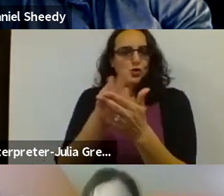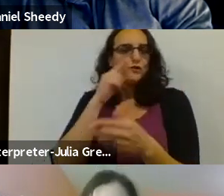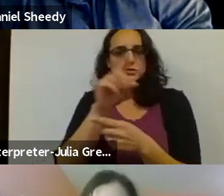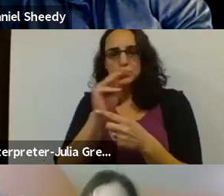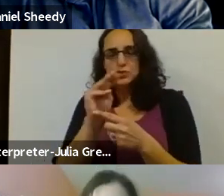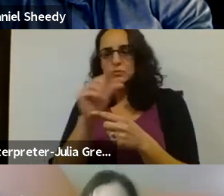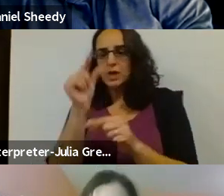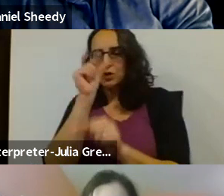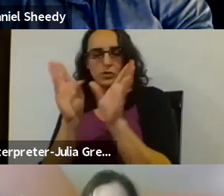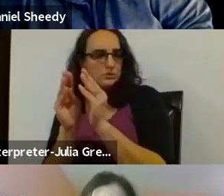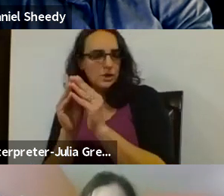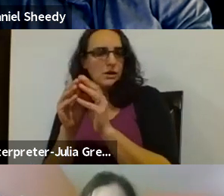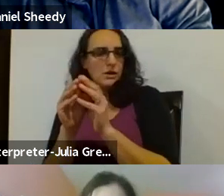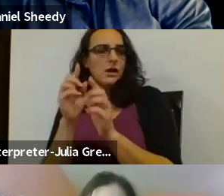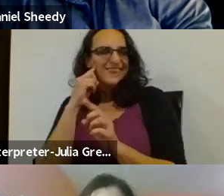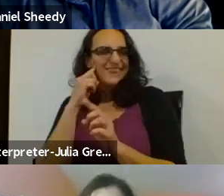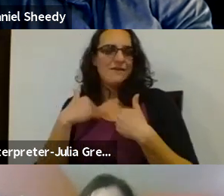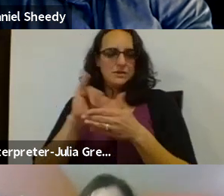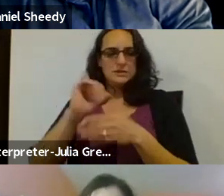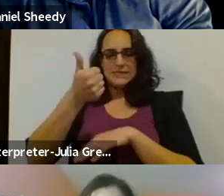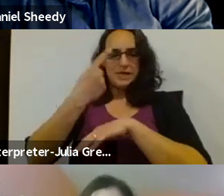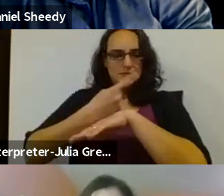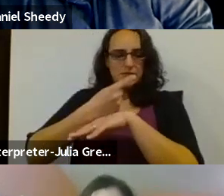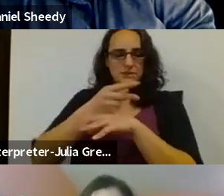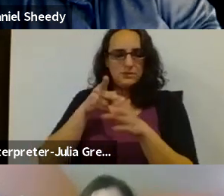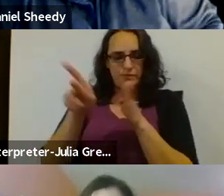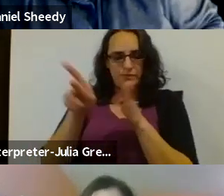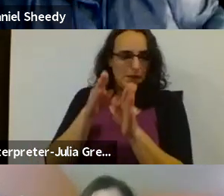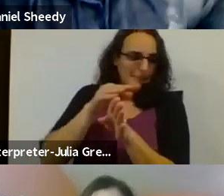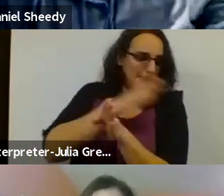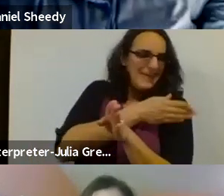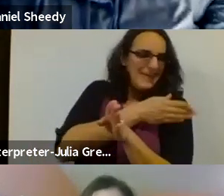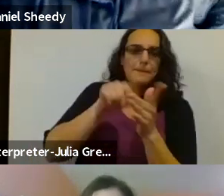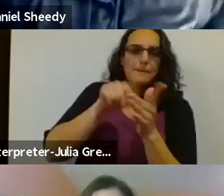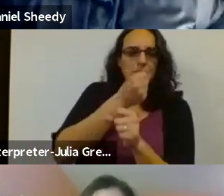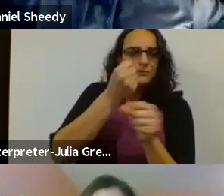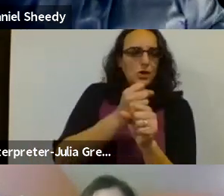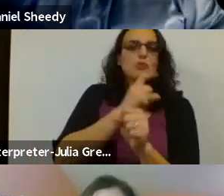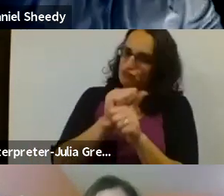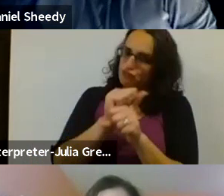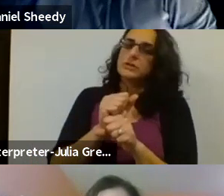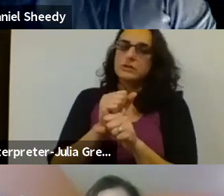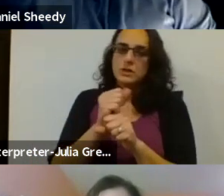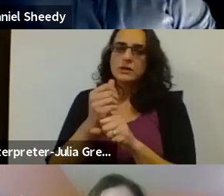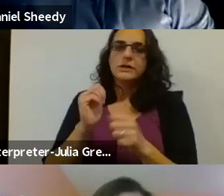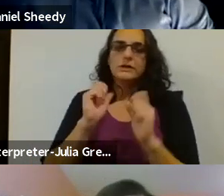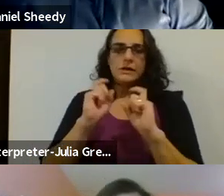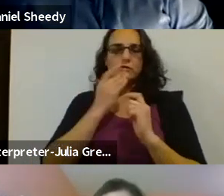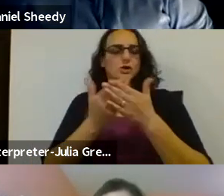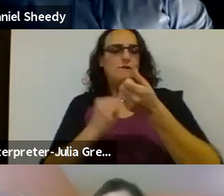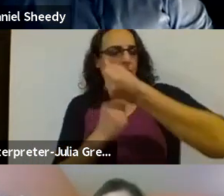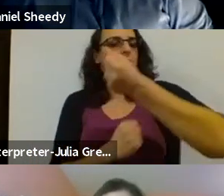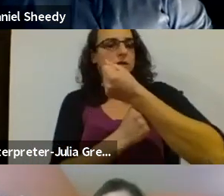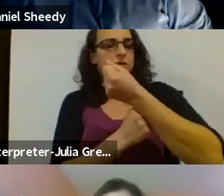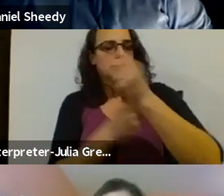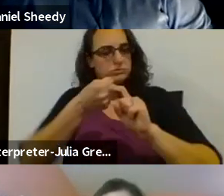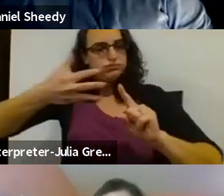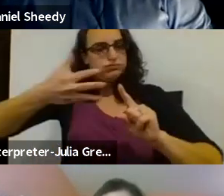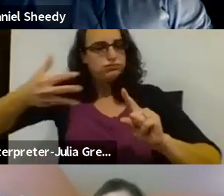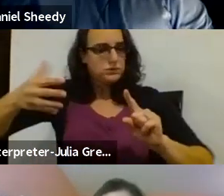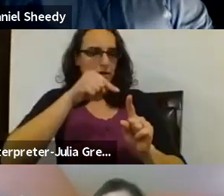Christina Scilingo: 10 days of professional development at the beginning of the year really gave us a foundation to build upon which has been awesome and